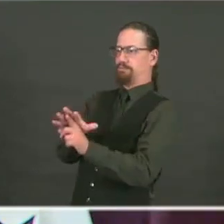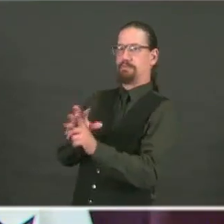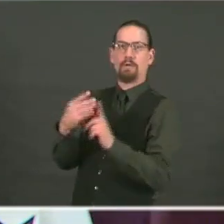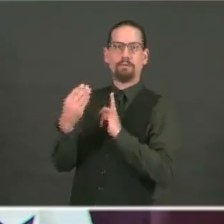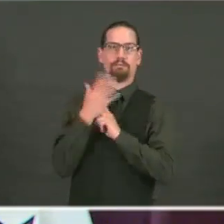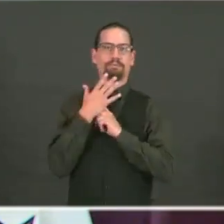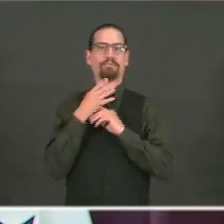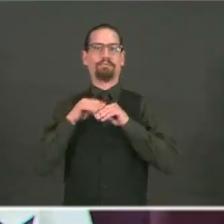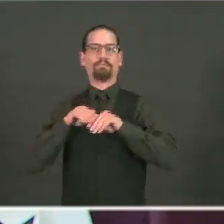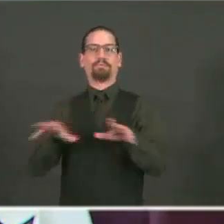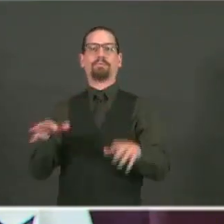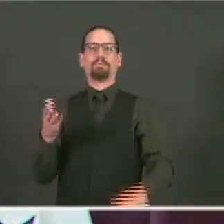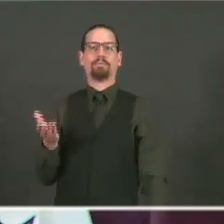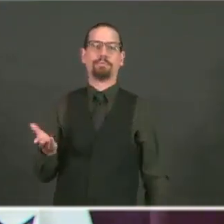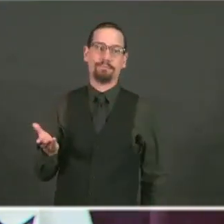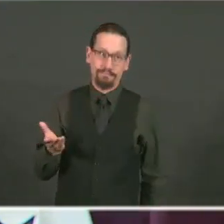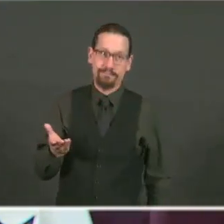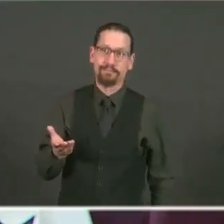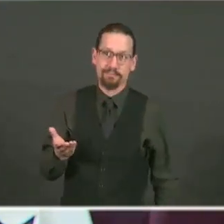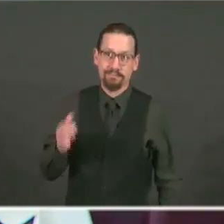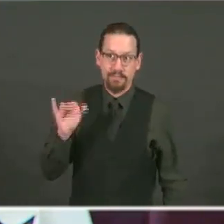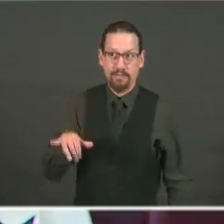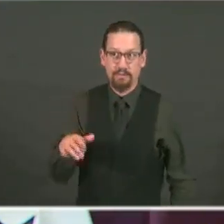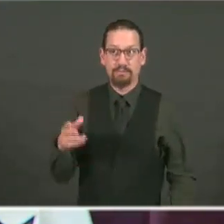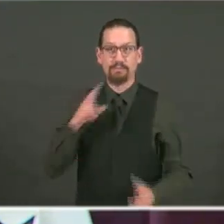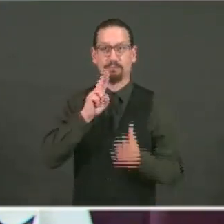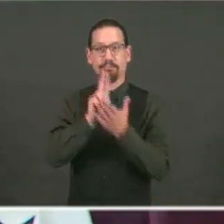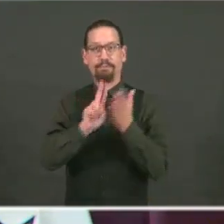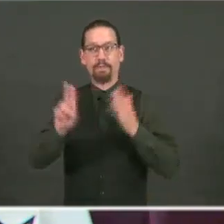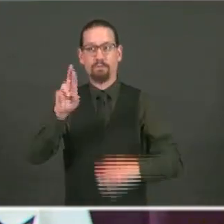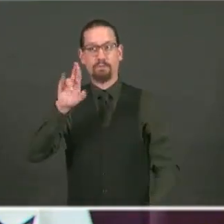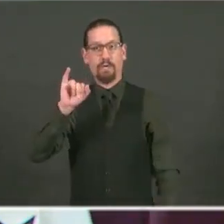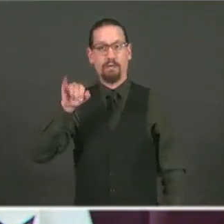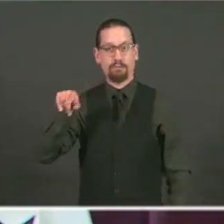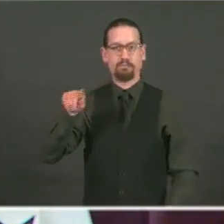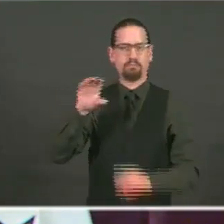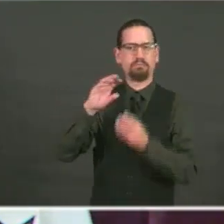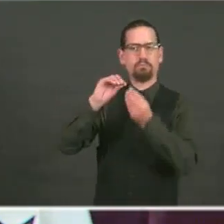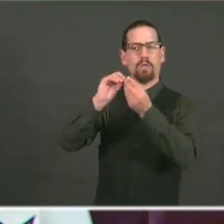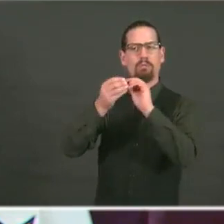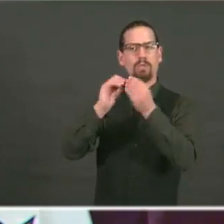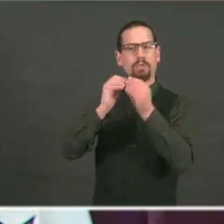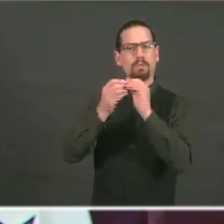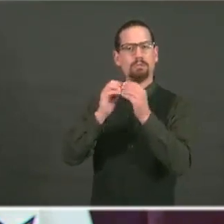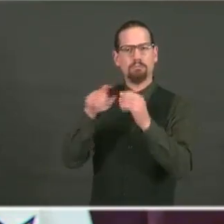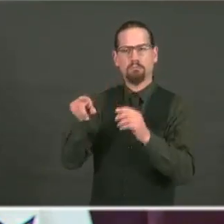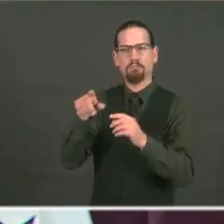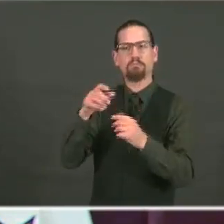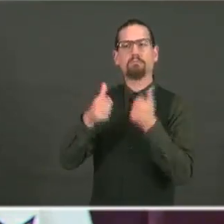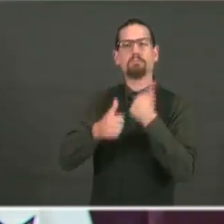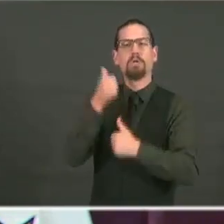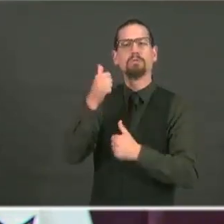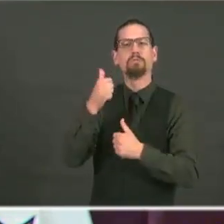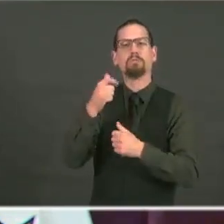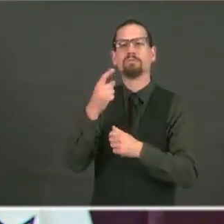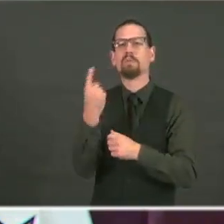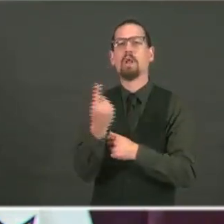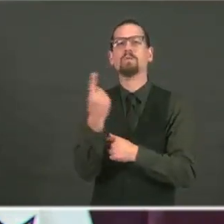WE HAVE AN OUTBREAK. BECAUSE THE URI CASES HAVE BEEN